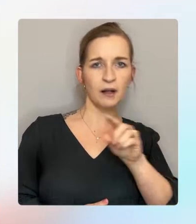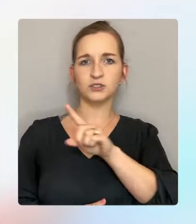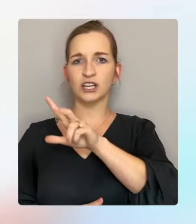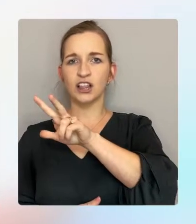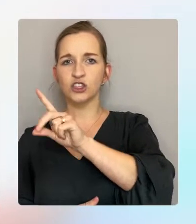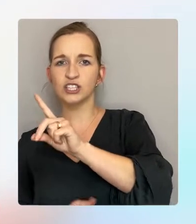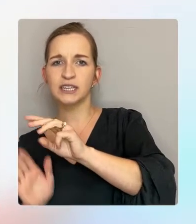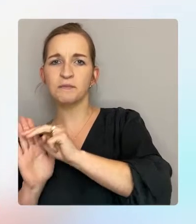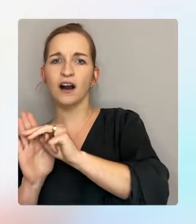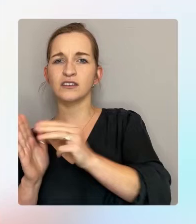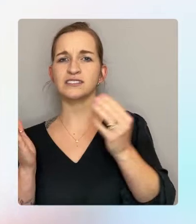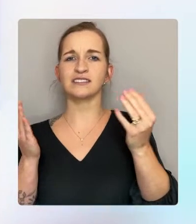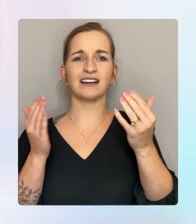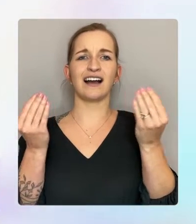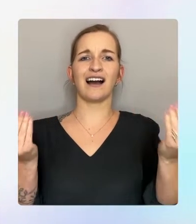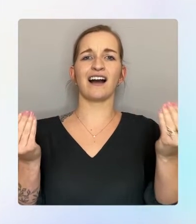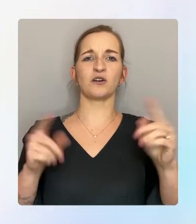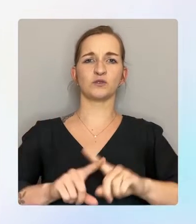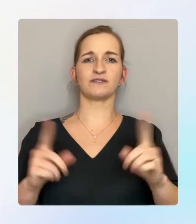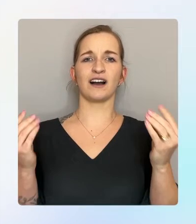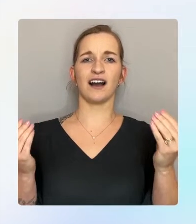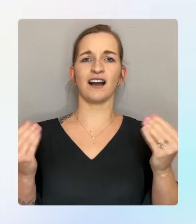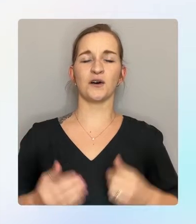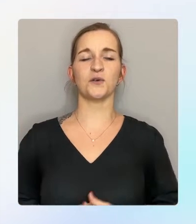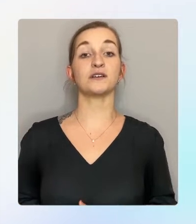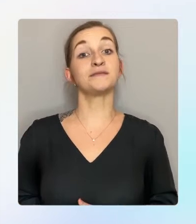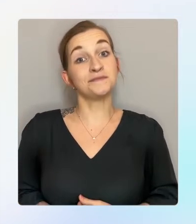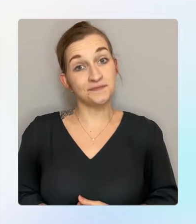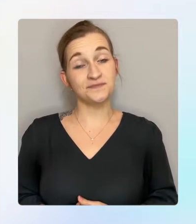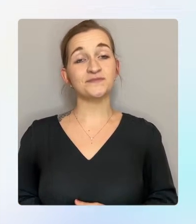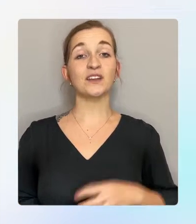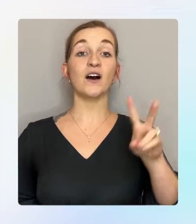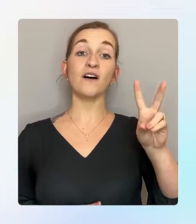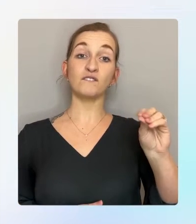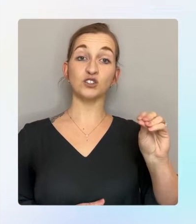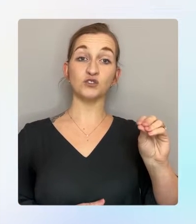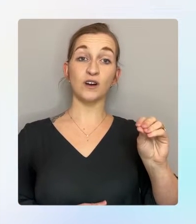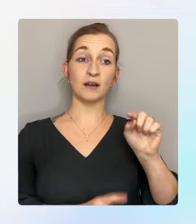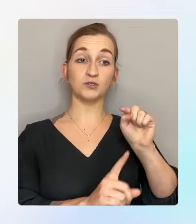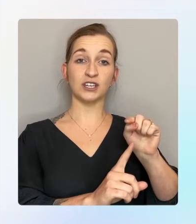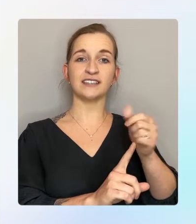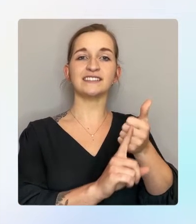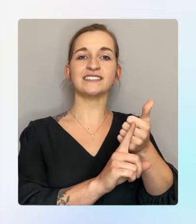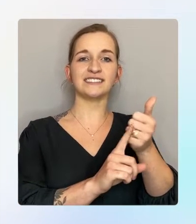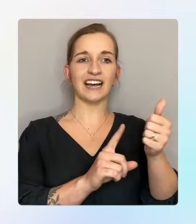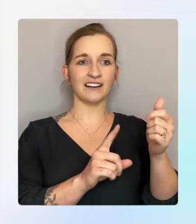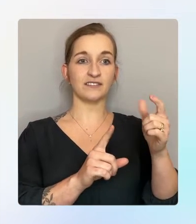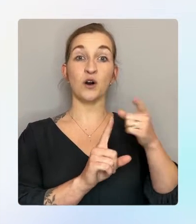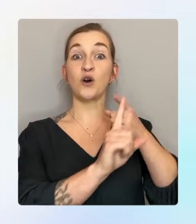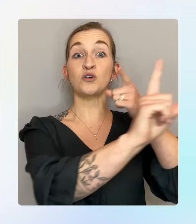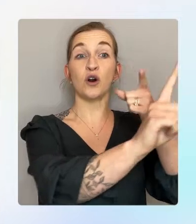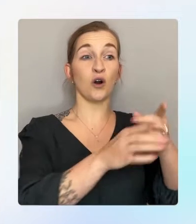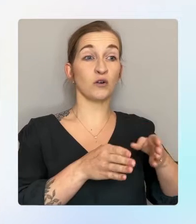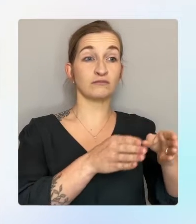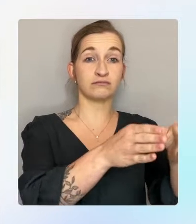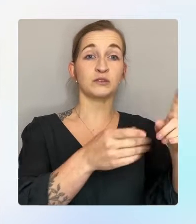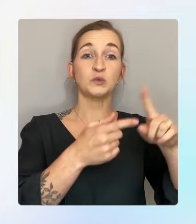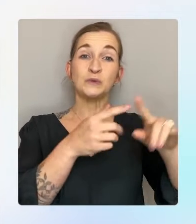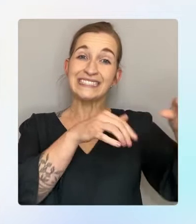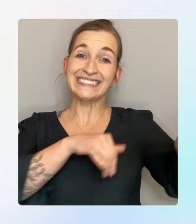and 3D models or effects? Well, virtual objects are a route towards standardizing content for AR,